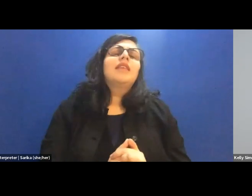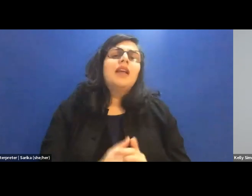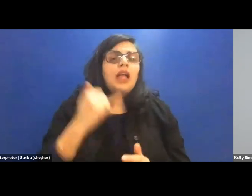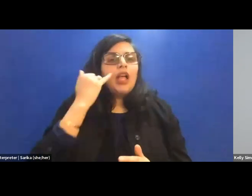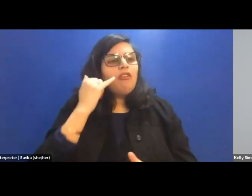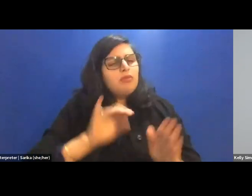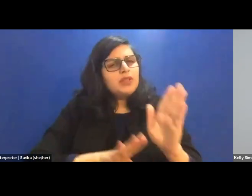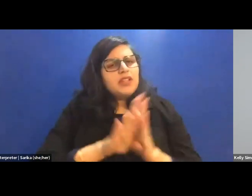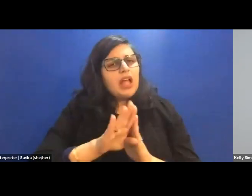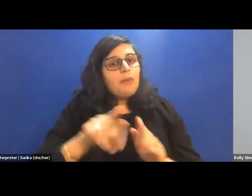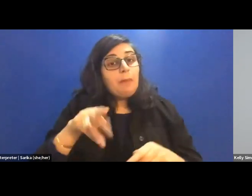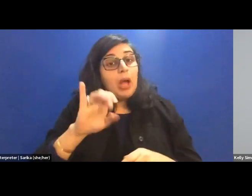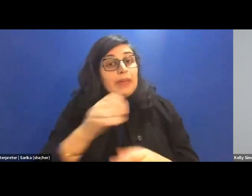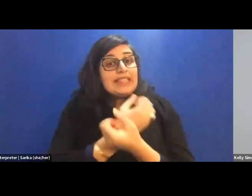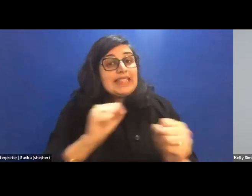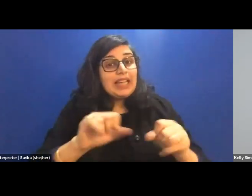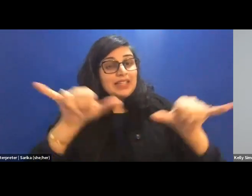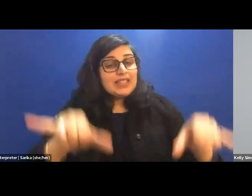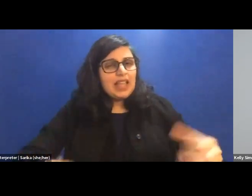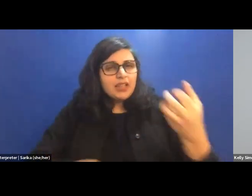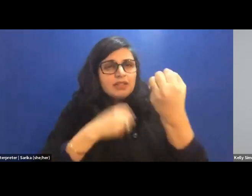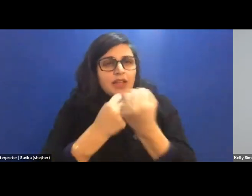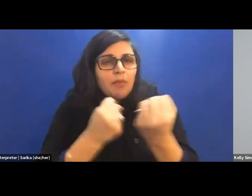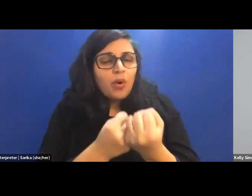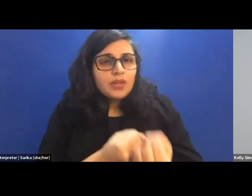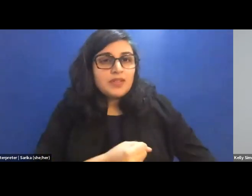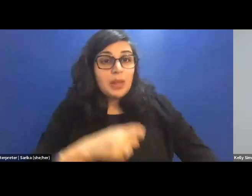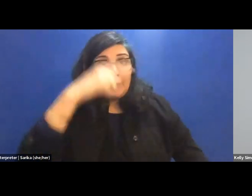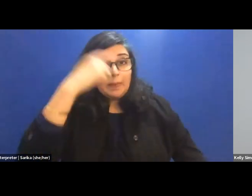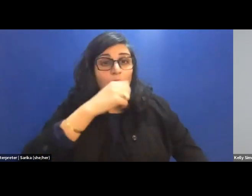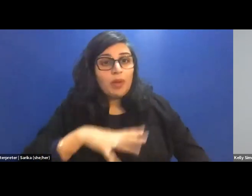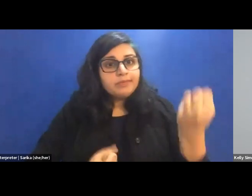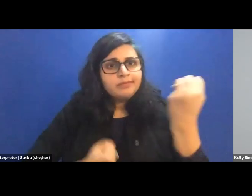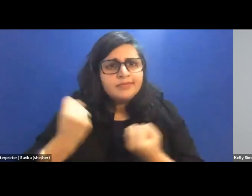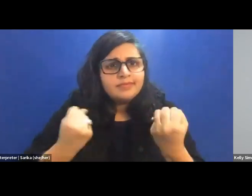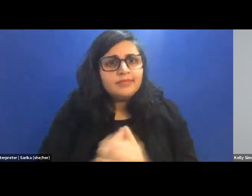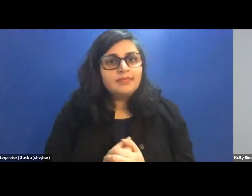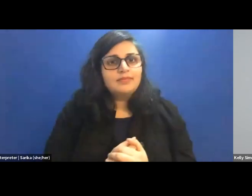family is still searching for answers. Let's reimagine what it would look like to build a public safety